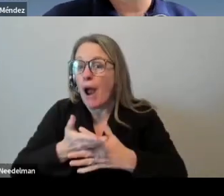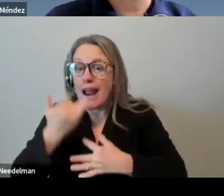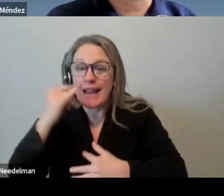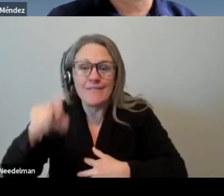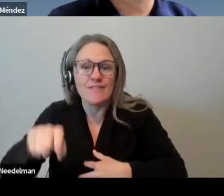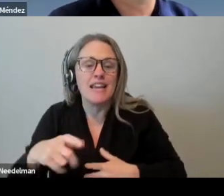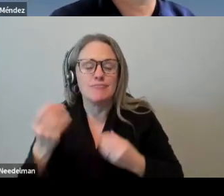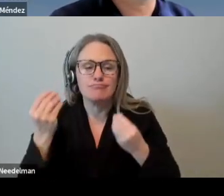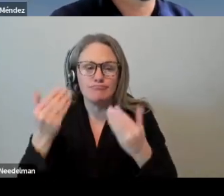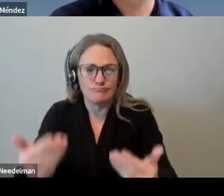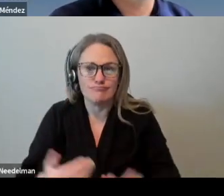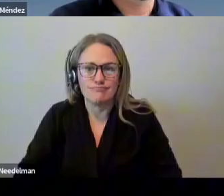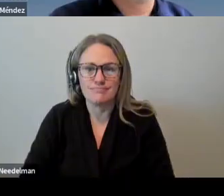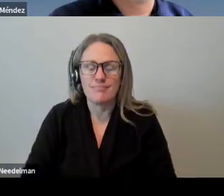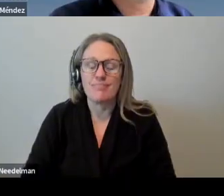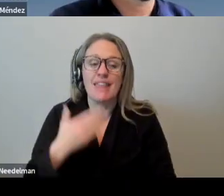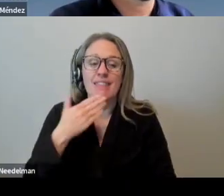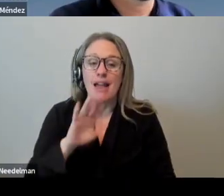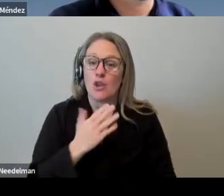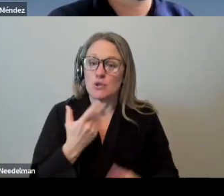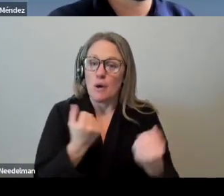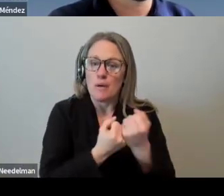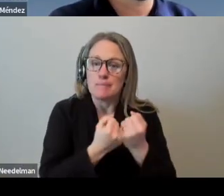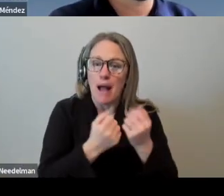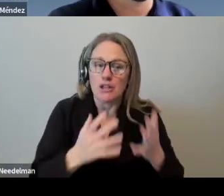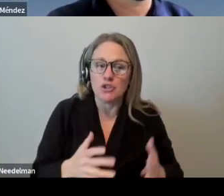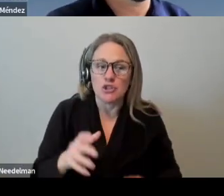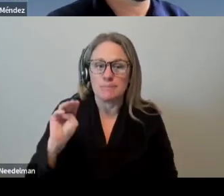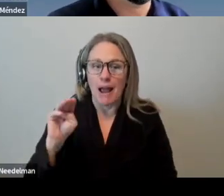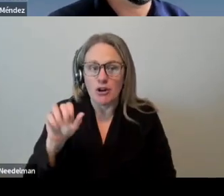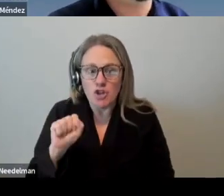Thank you to our sponsors, Microsoft, Google, salesforce,